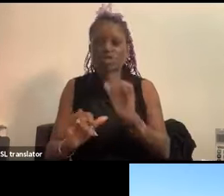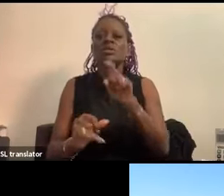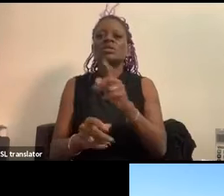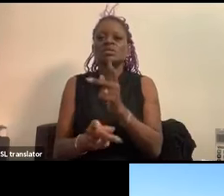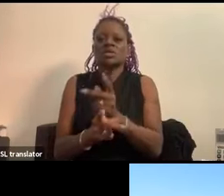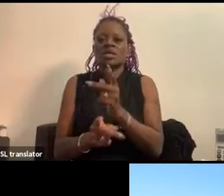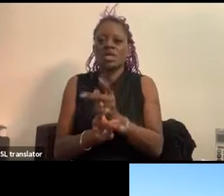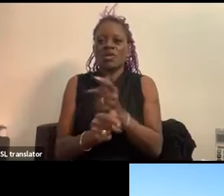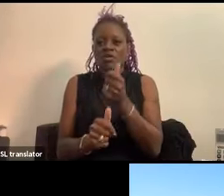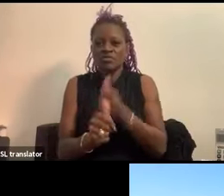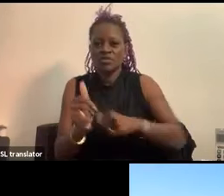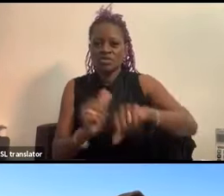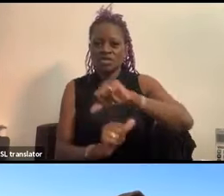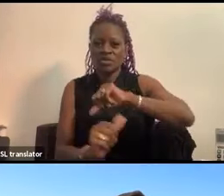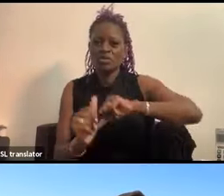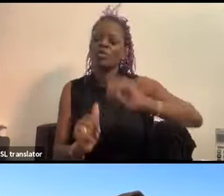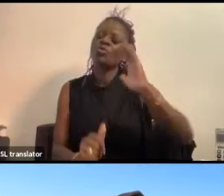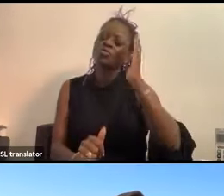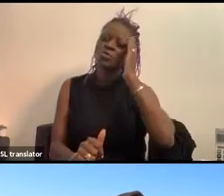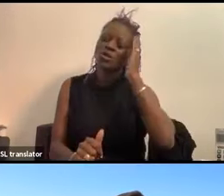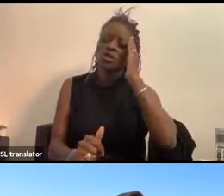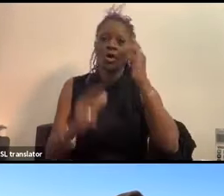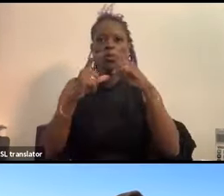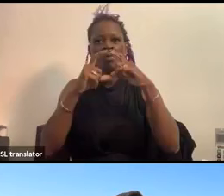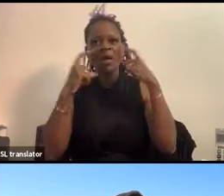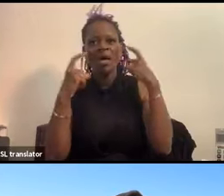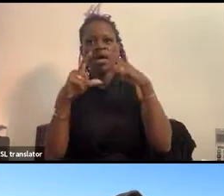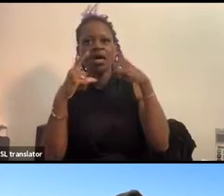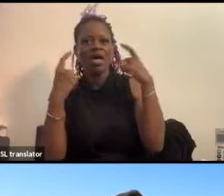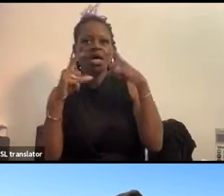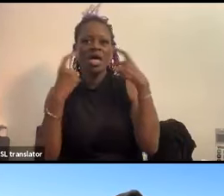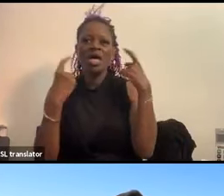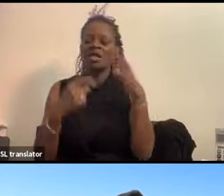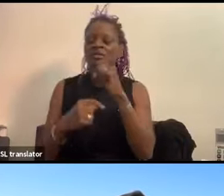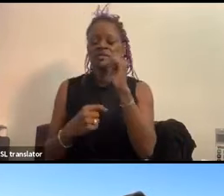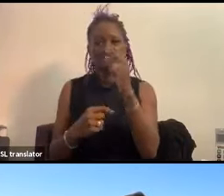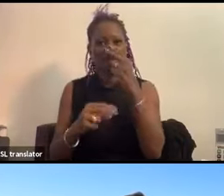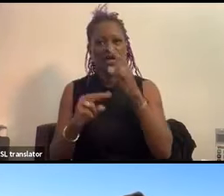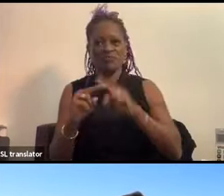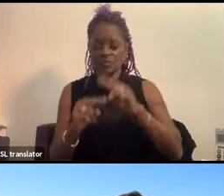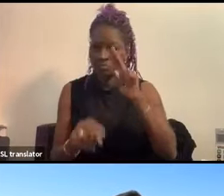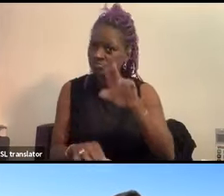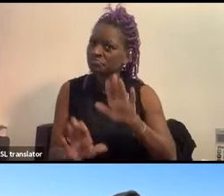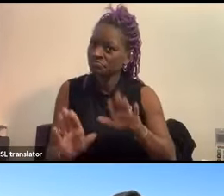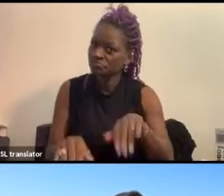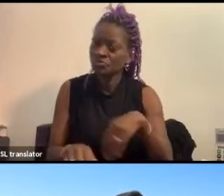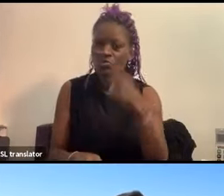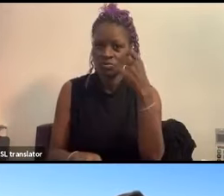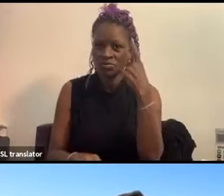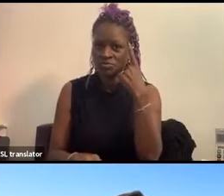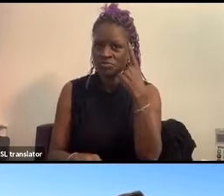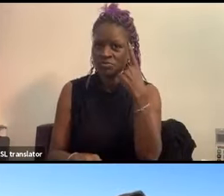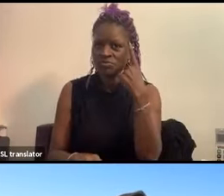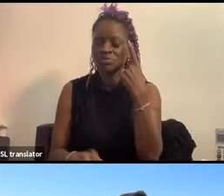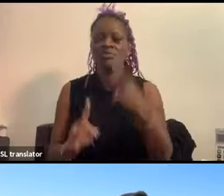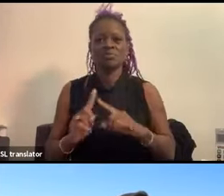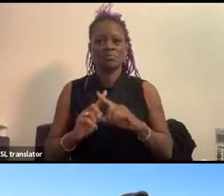You know, wearing a mask isn't fun, but we would urge anyone attending these and other events we face while enjoying the food and entertainment.